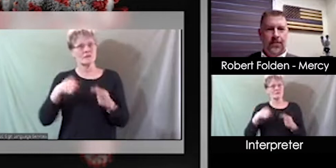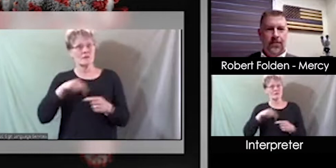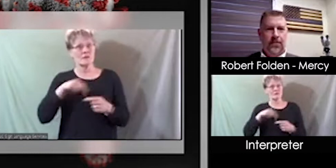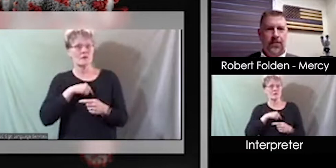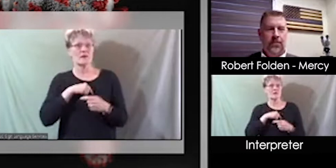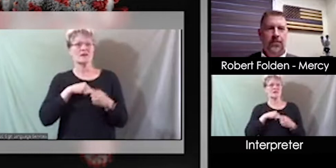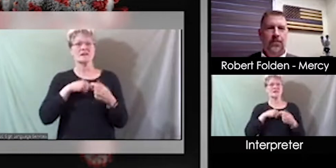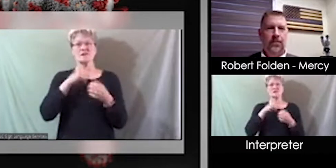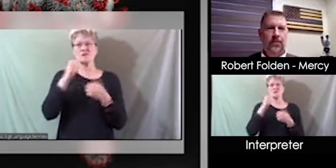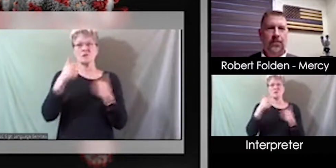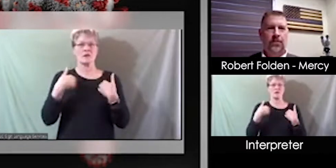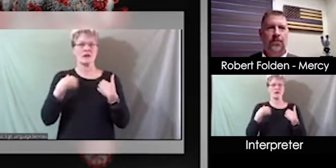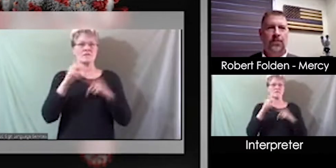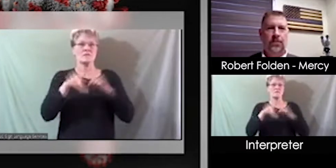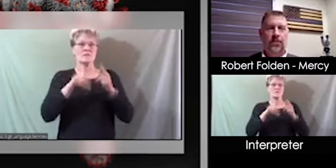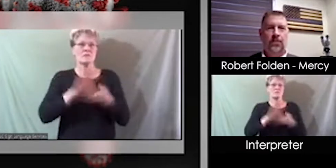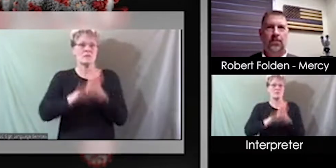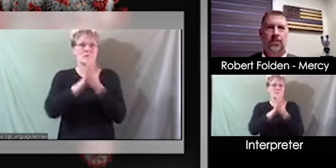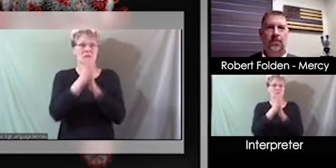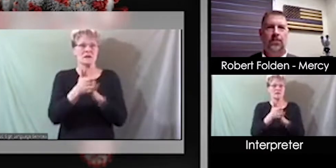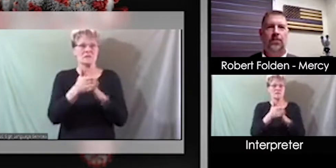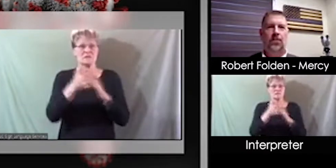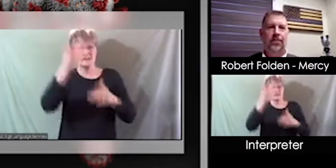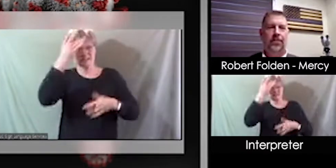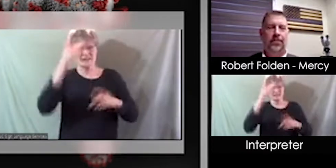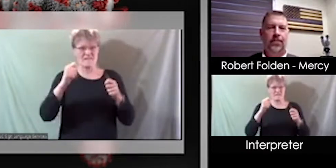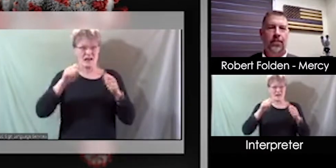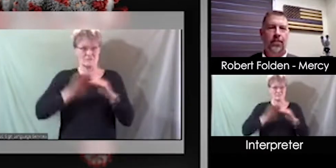our health care providers and hospital system will be able to